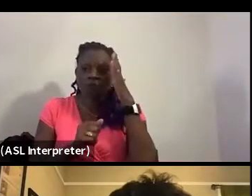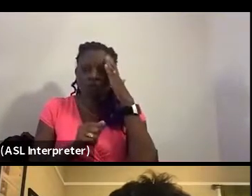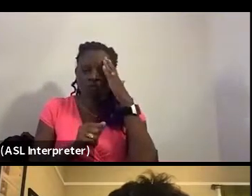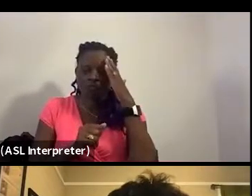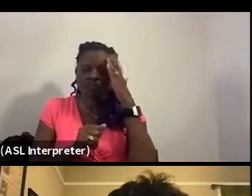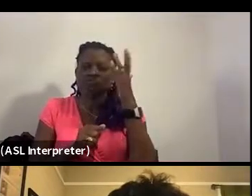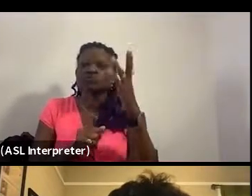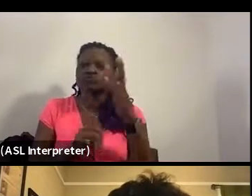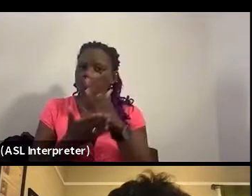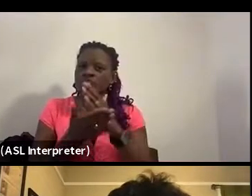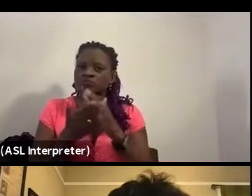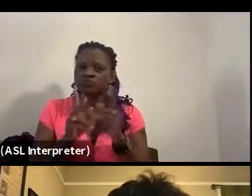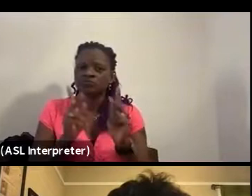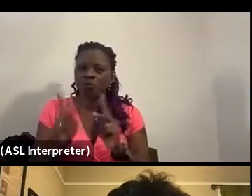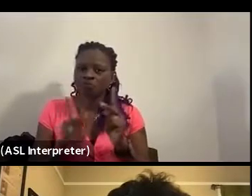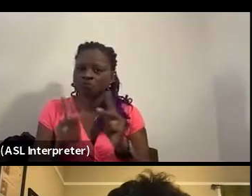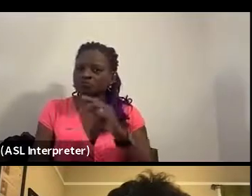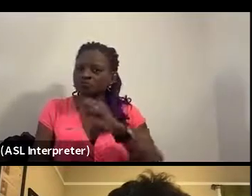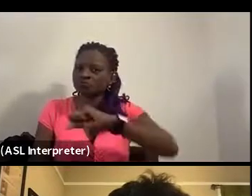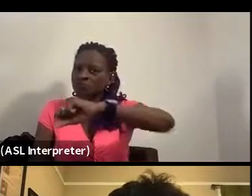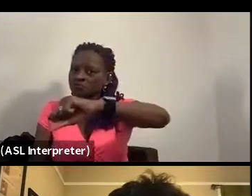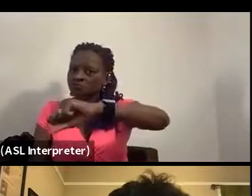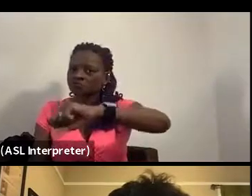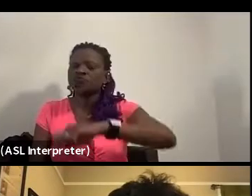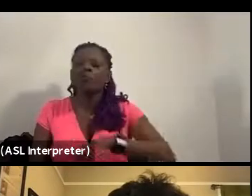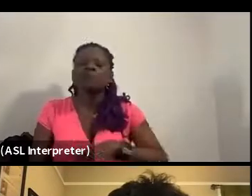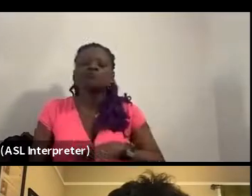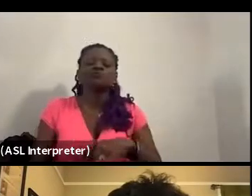So far, we are reaching many people who are very eager to get the vaccine.